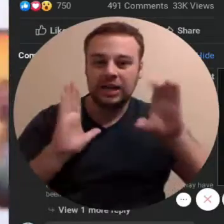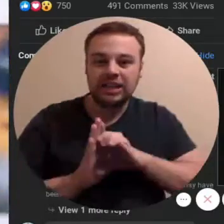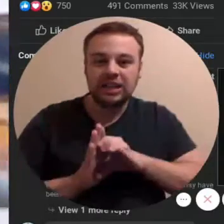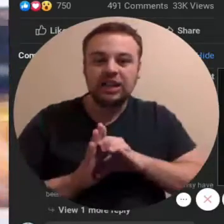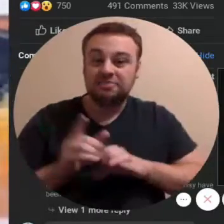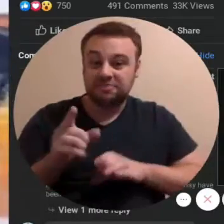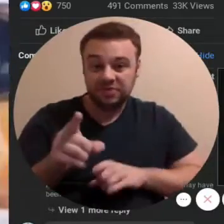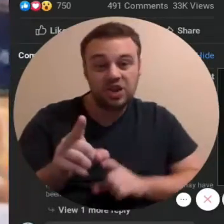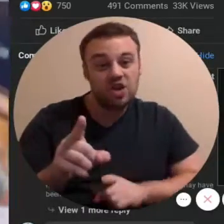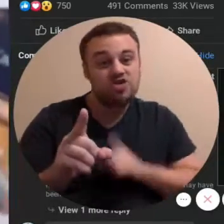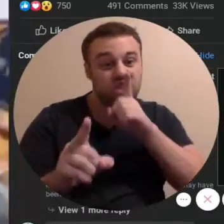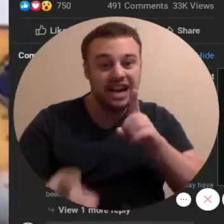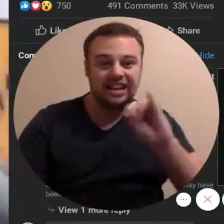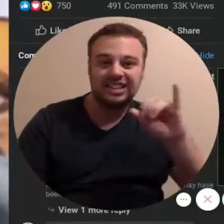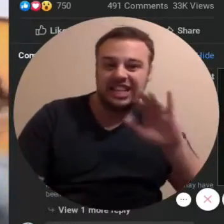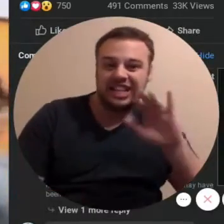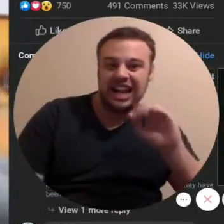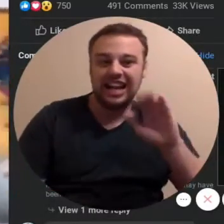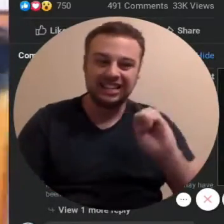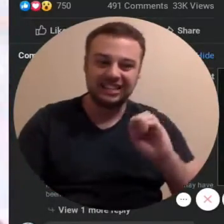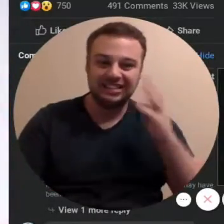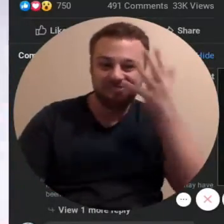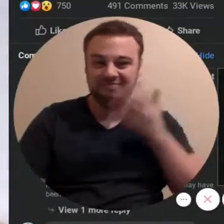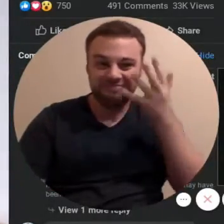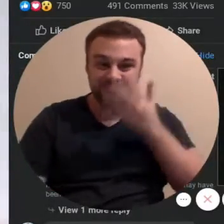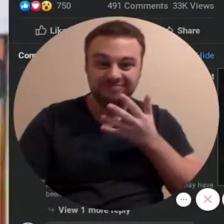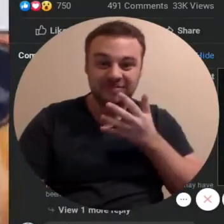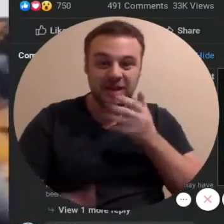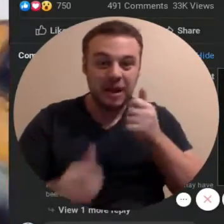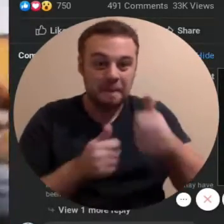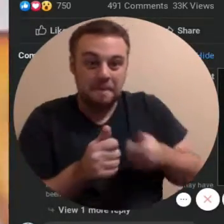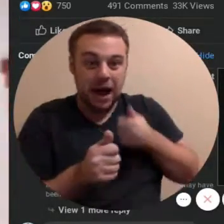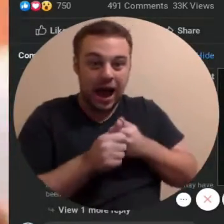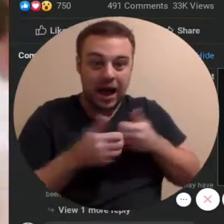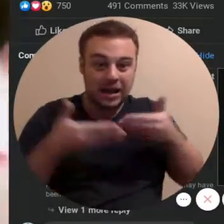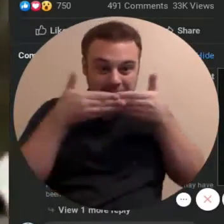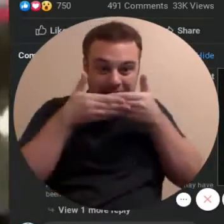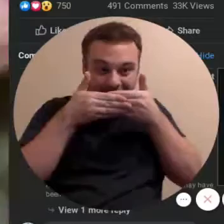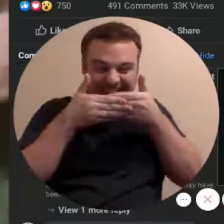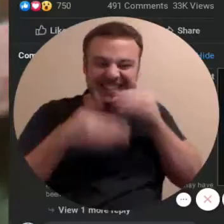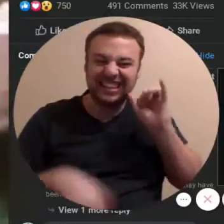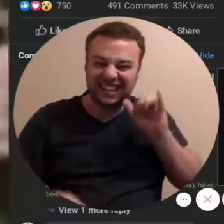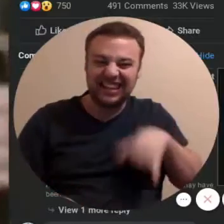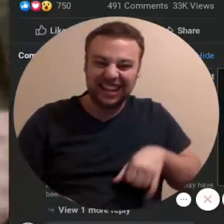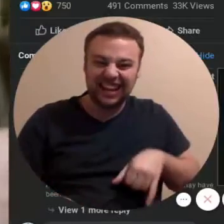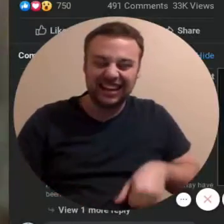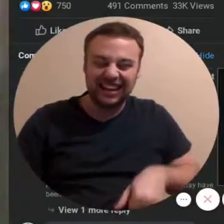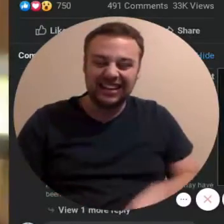Janice really looks like behind her mask, and then this is cute Jules.